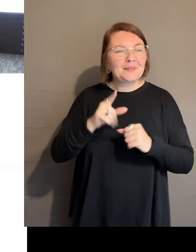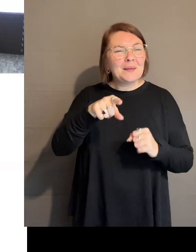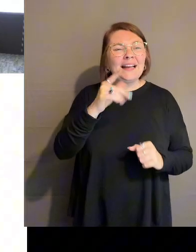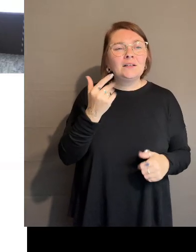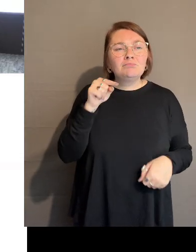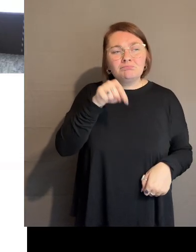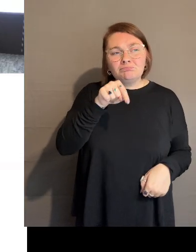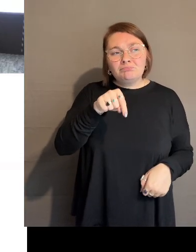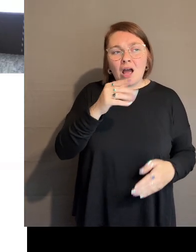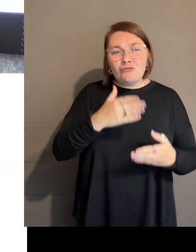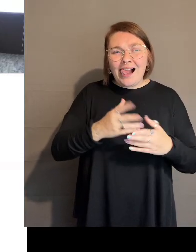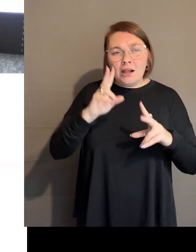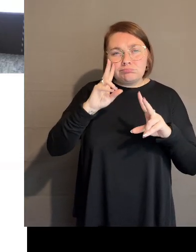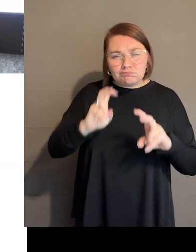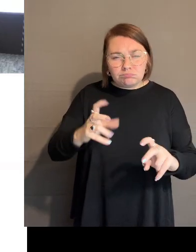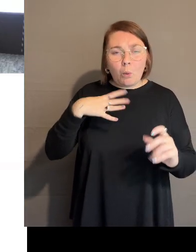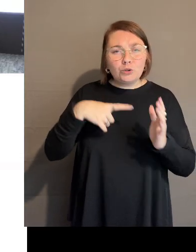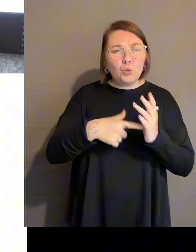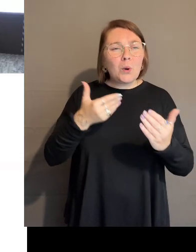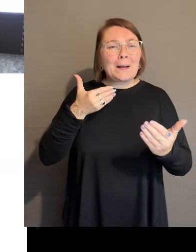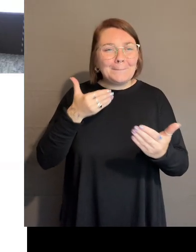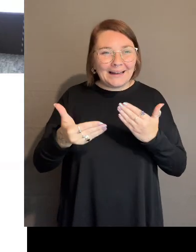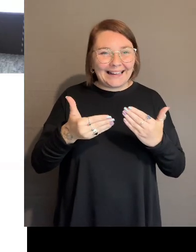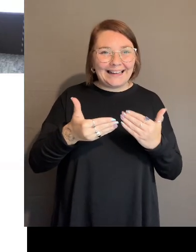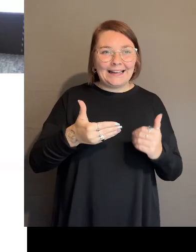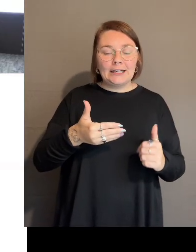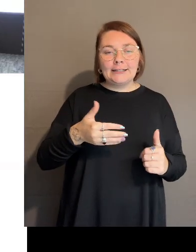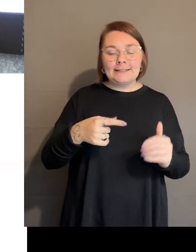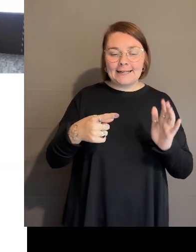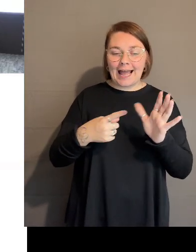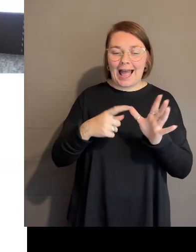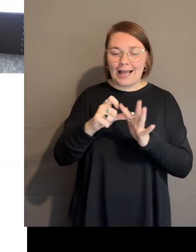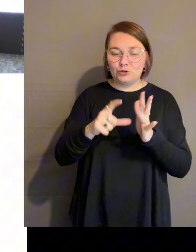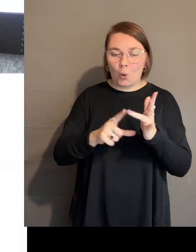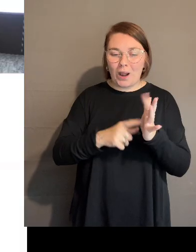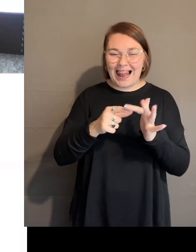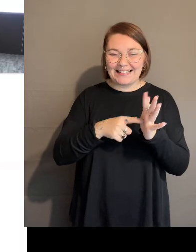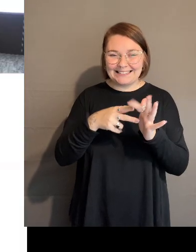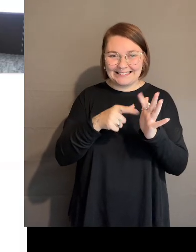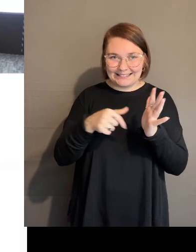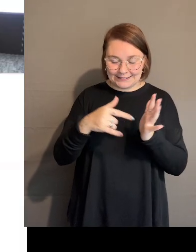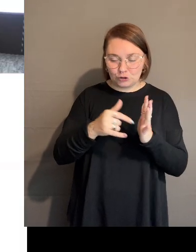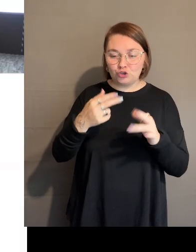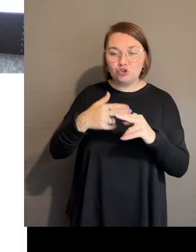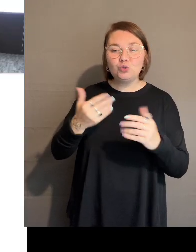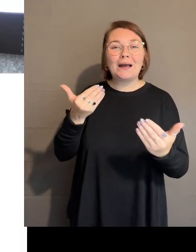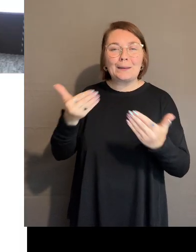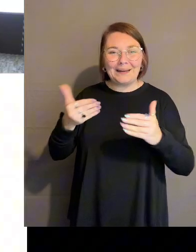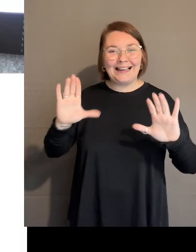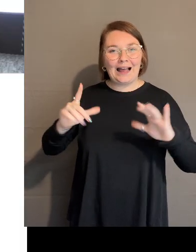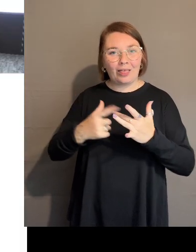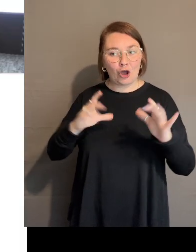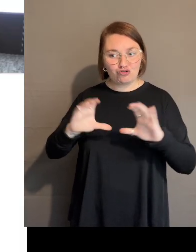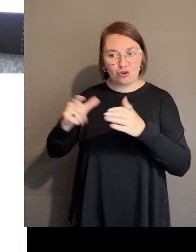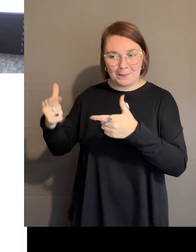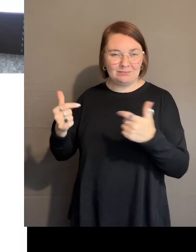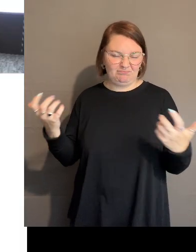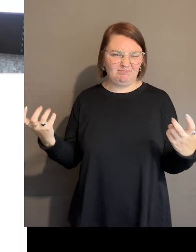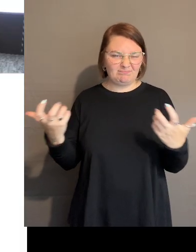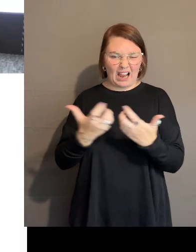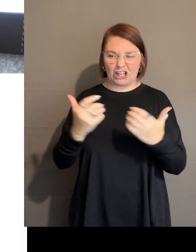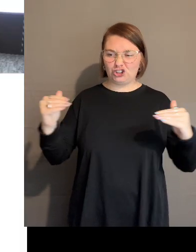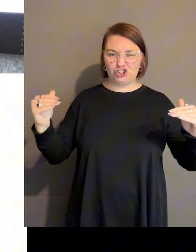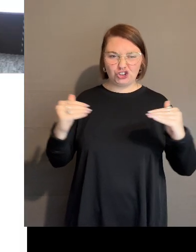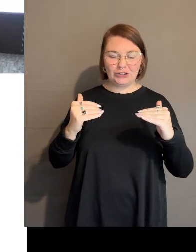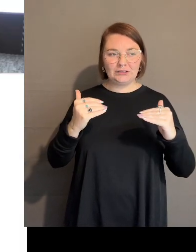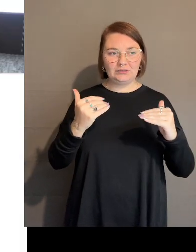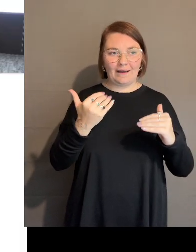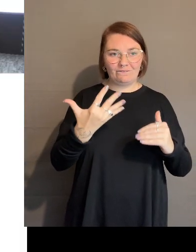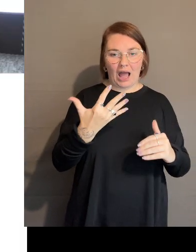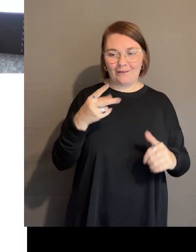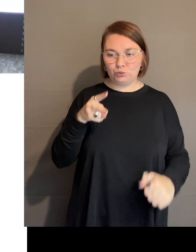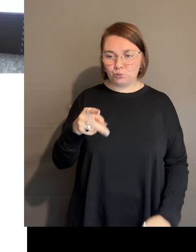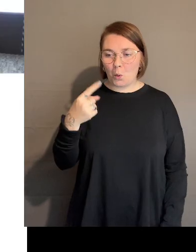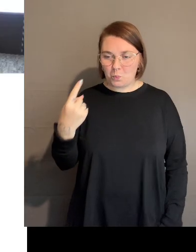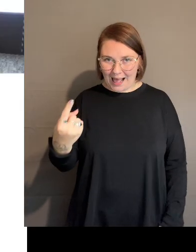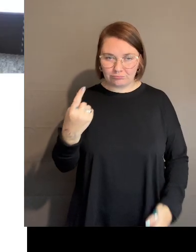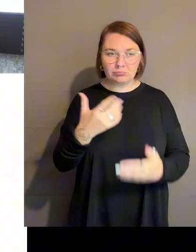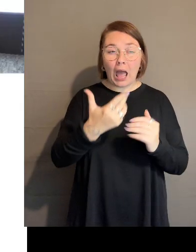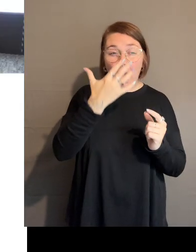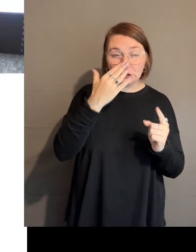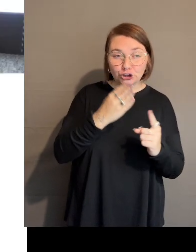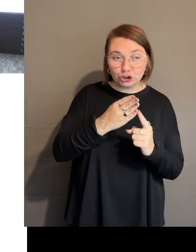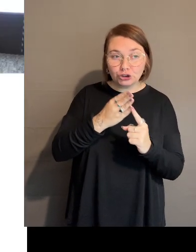Well, we basically wanted to compare adolescents, kids with adolescents for cerebral palsy, to a comparison group that were matched, 5 to 1, on age.